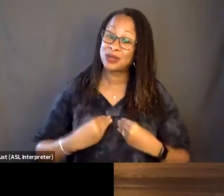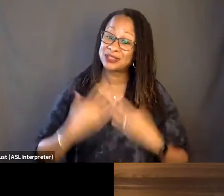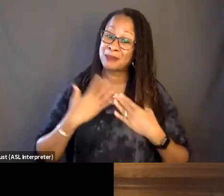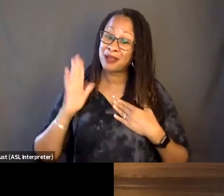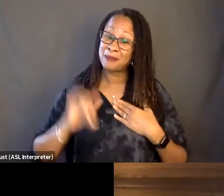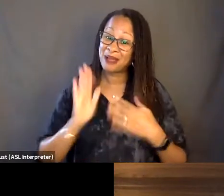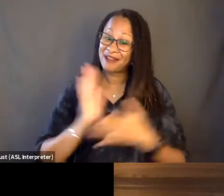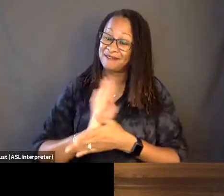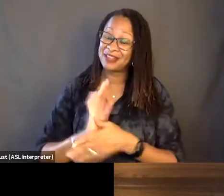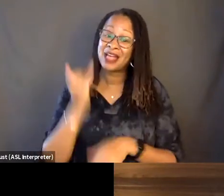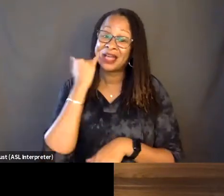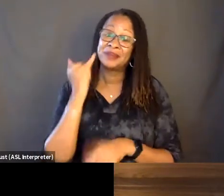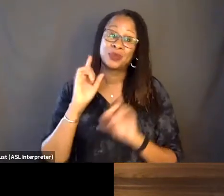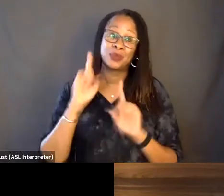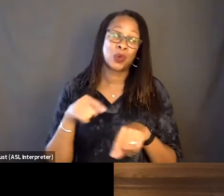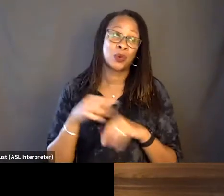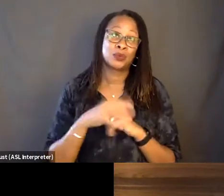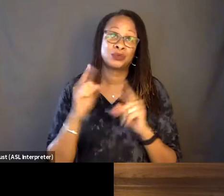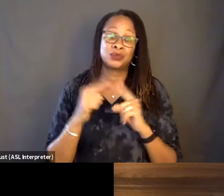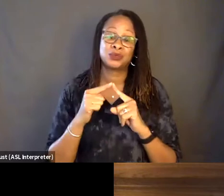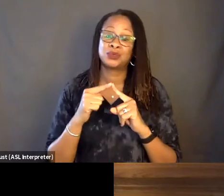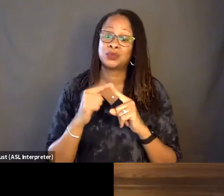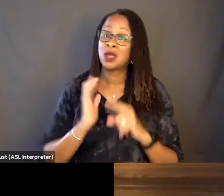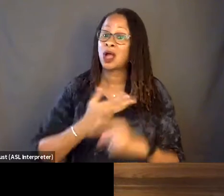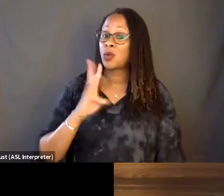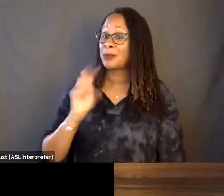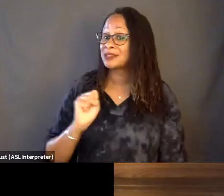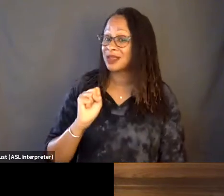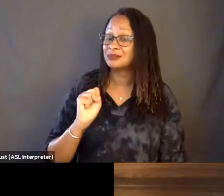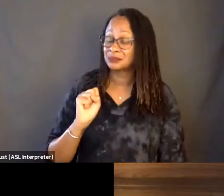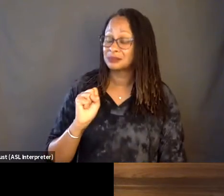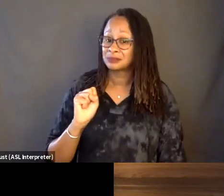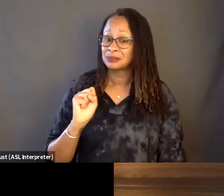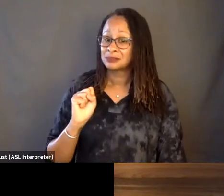if you go on our website, there's a place to enter your email.